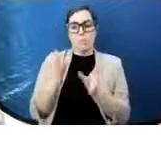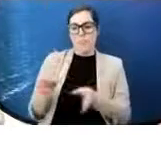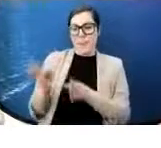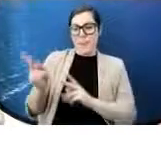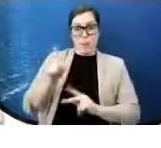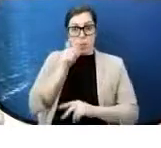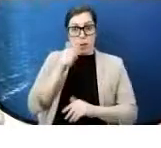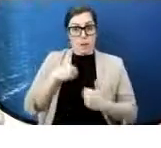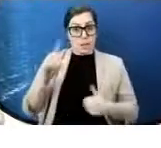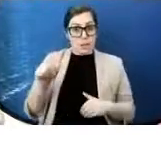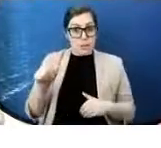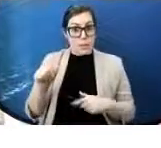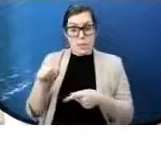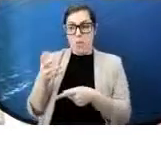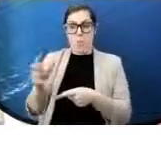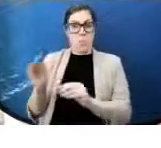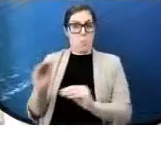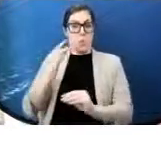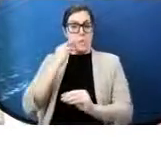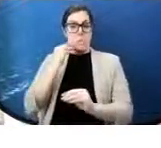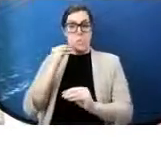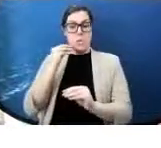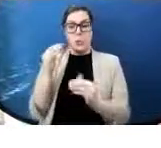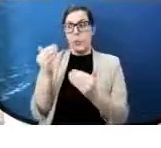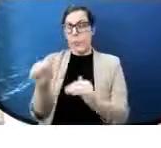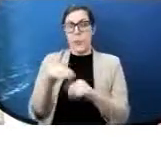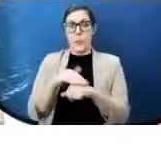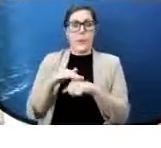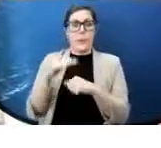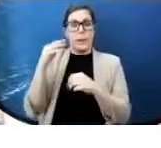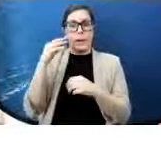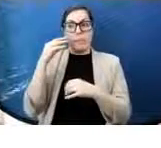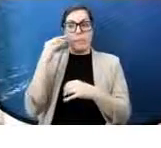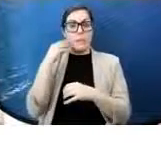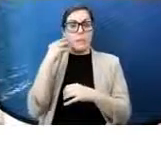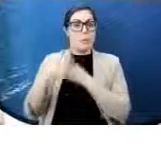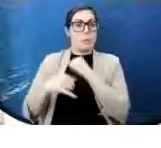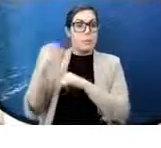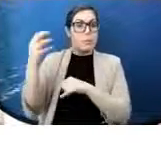to no international experience to study or volunteer abroad. So by weekend, we mean